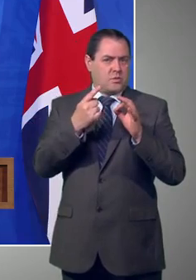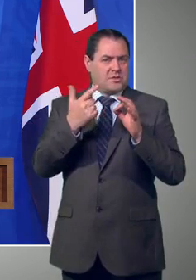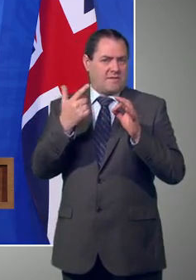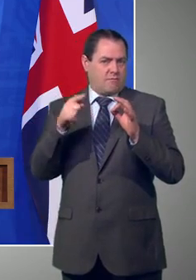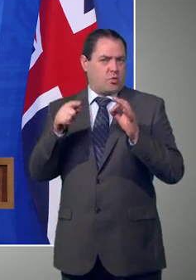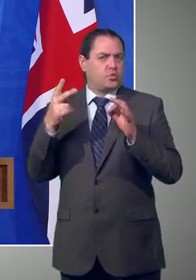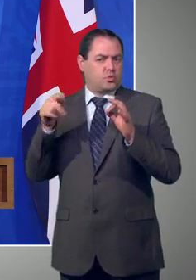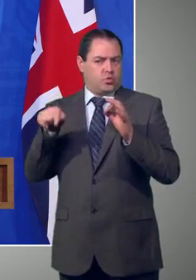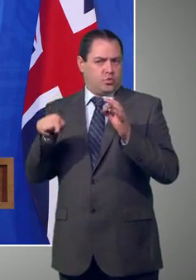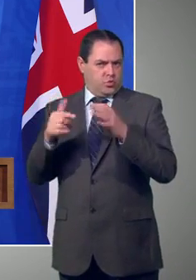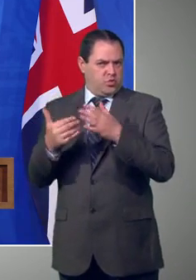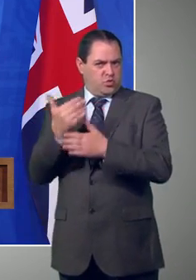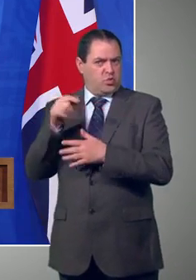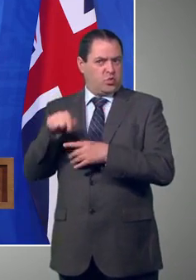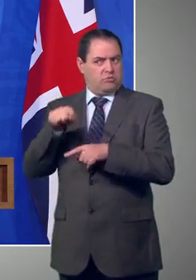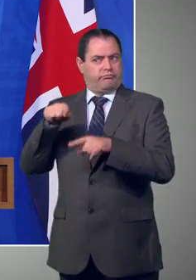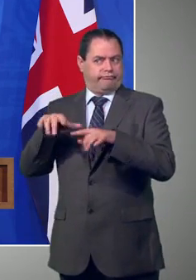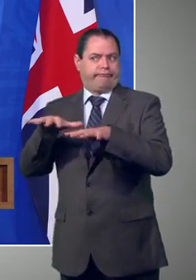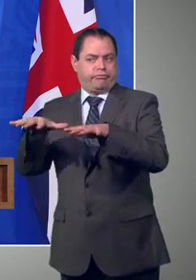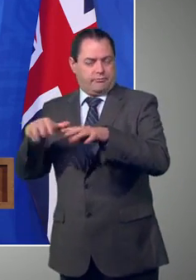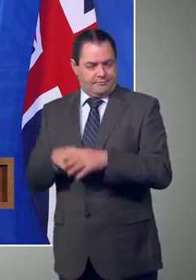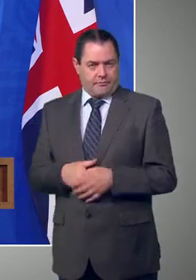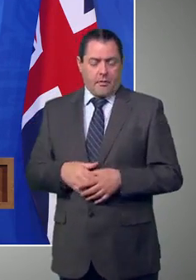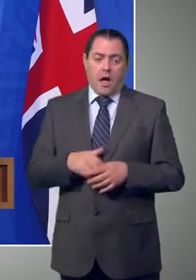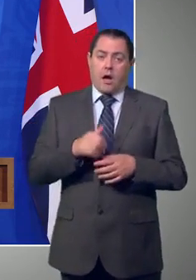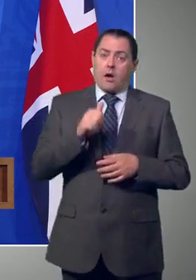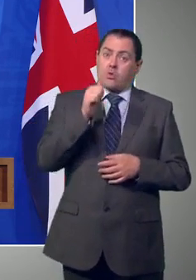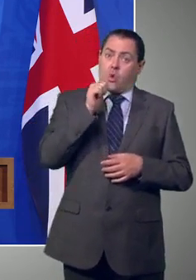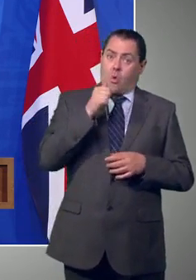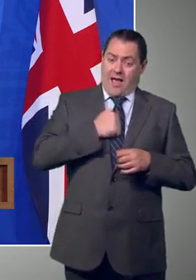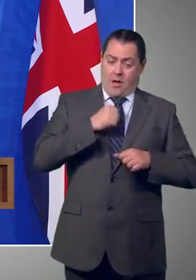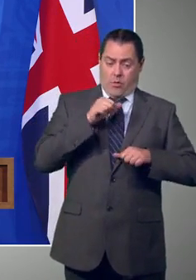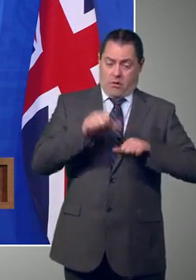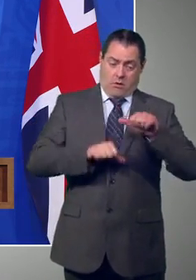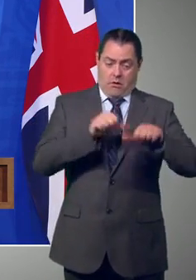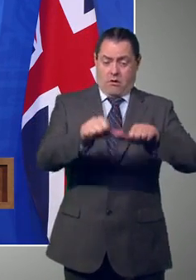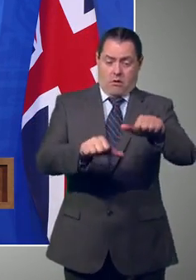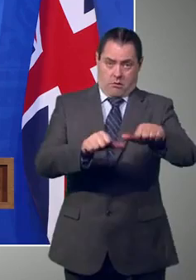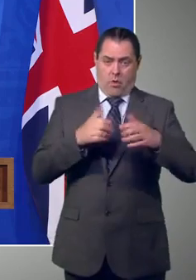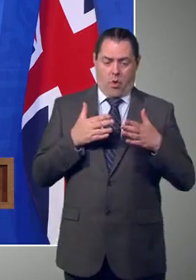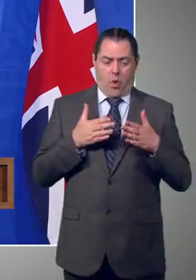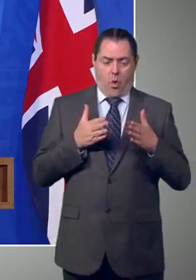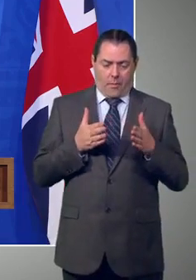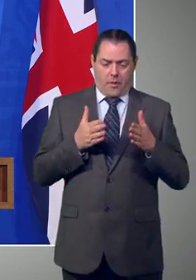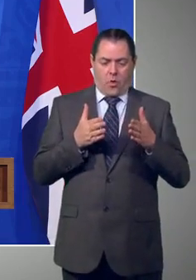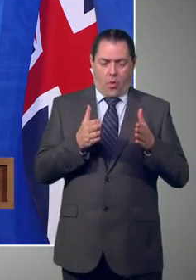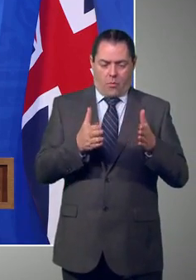expected cases to rise We must